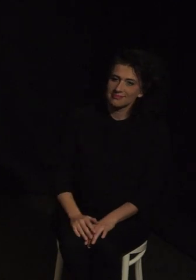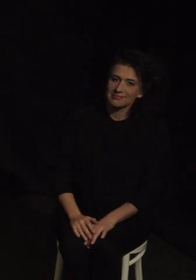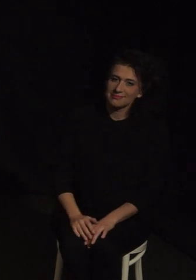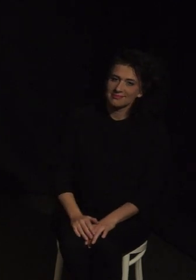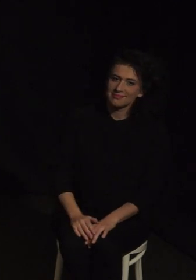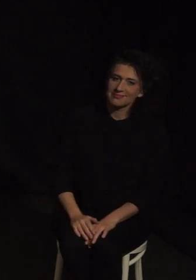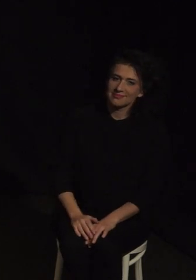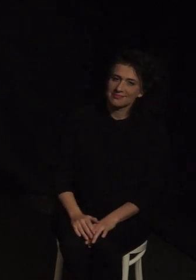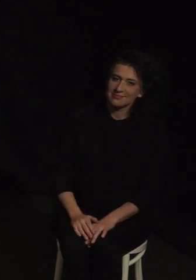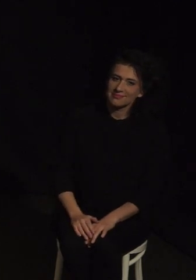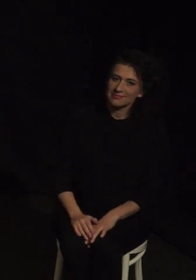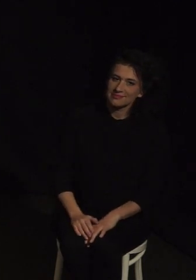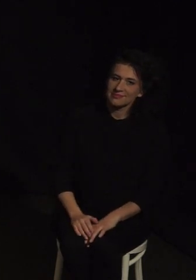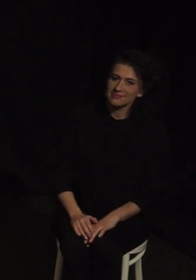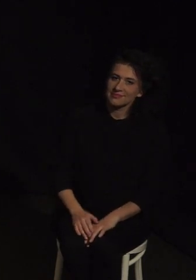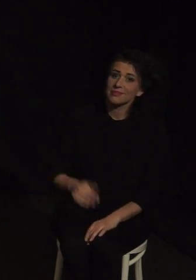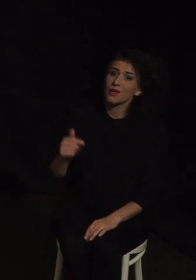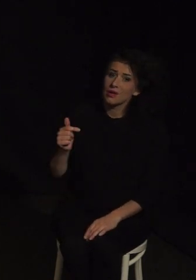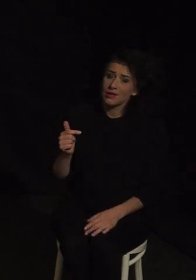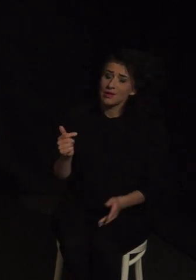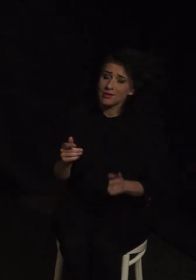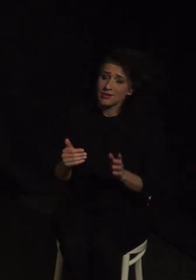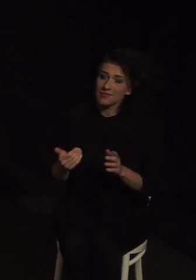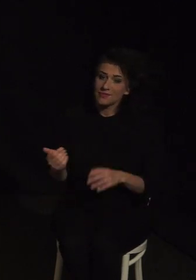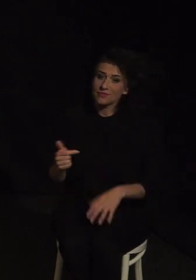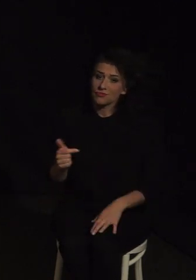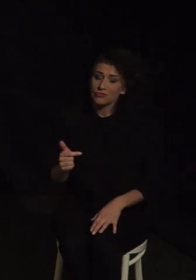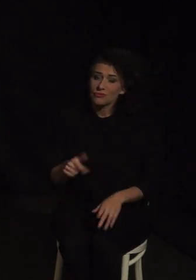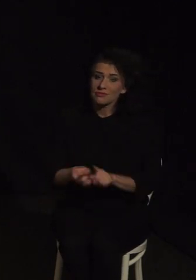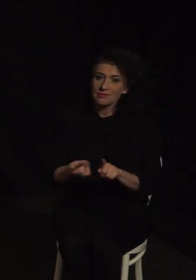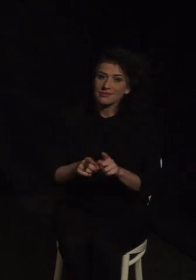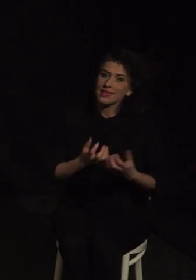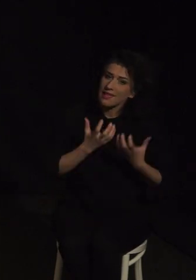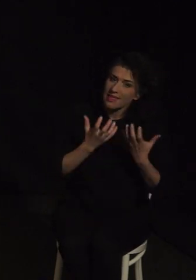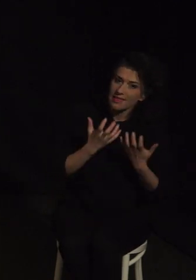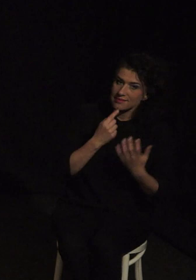There must be a desire to say so.